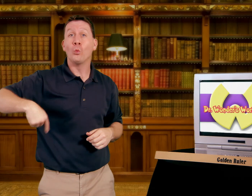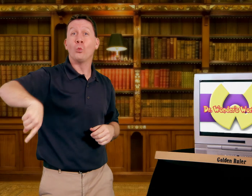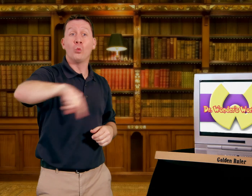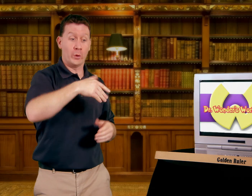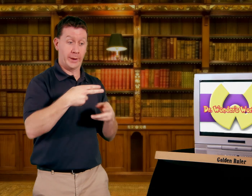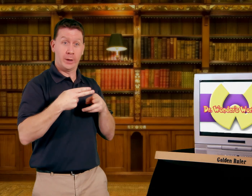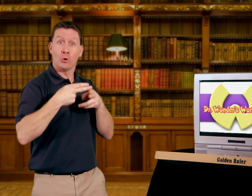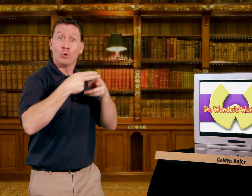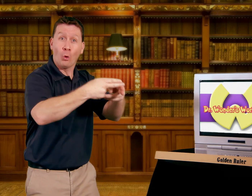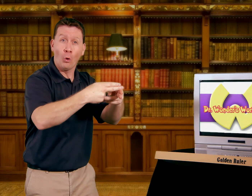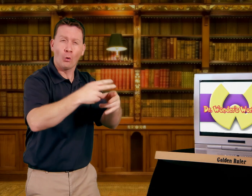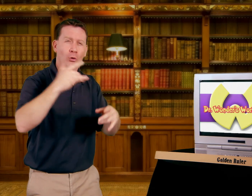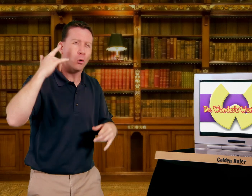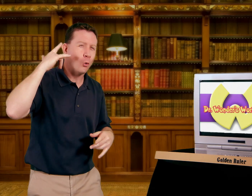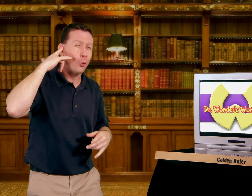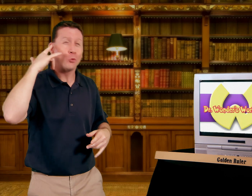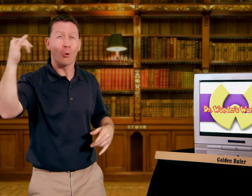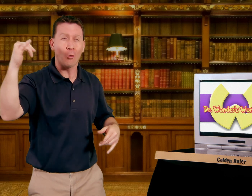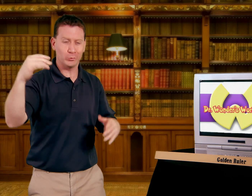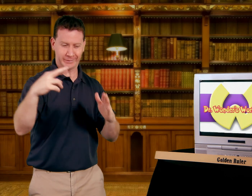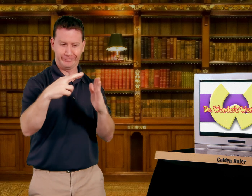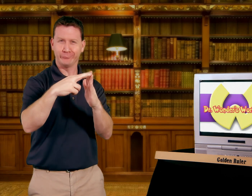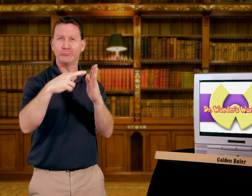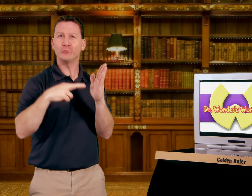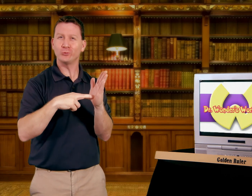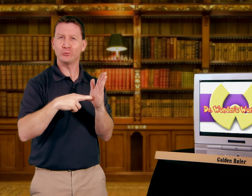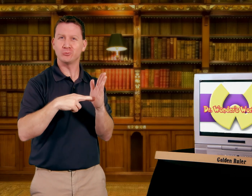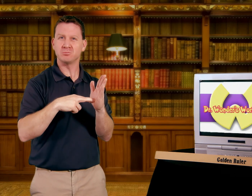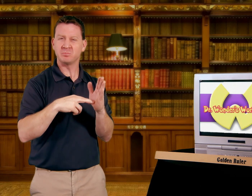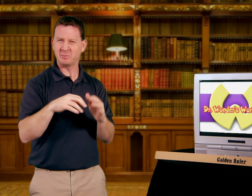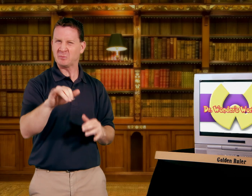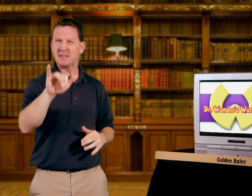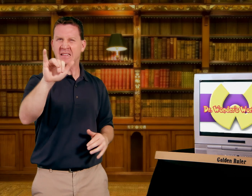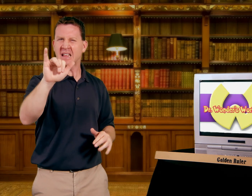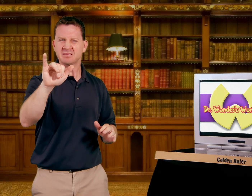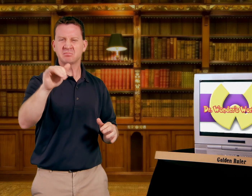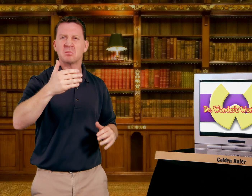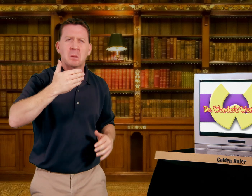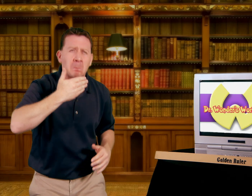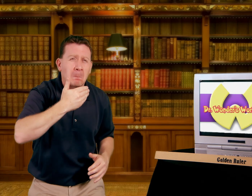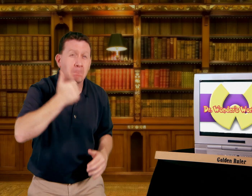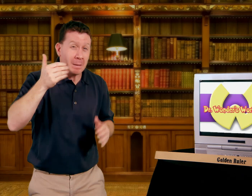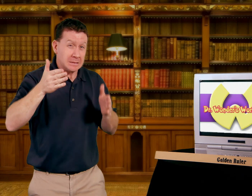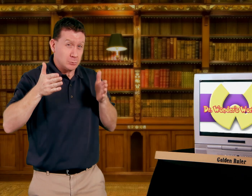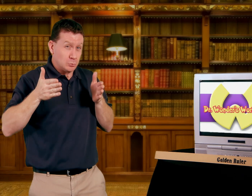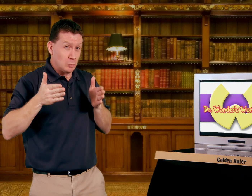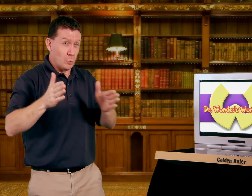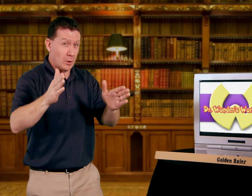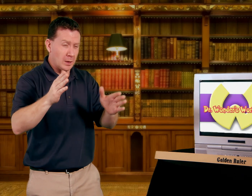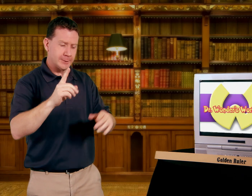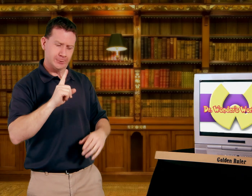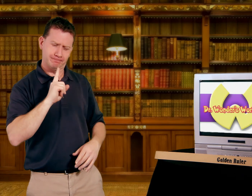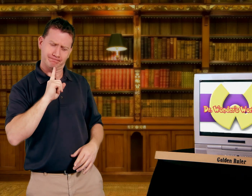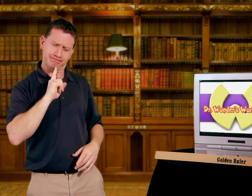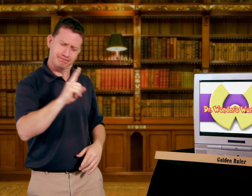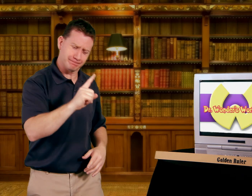WE CALL IT THE GOLDEN RULE. IT'S THE BEST WAY TO BE SURE